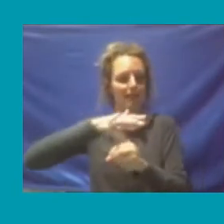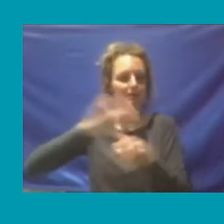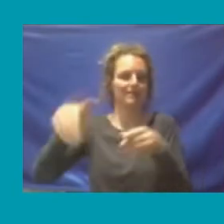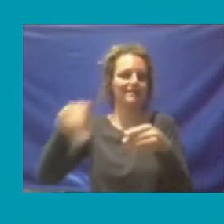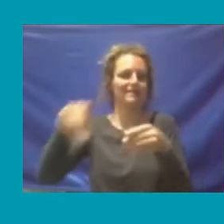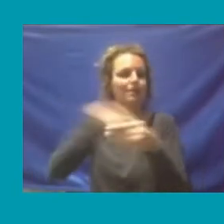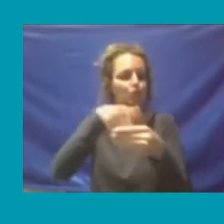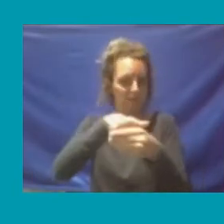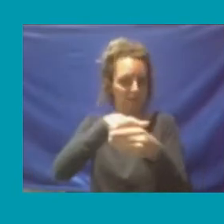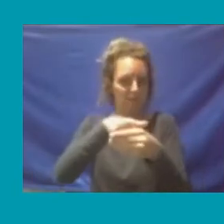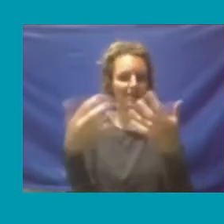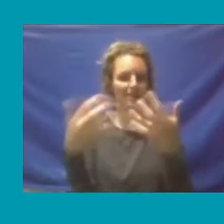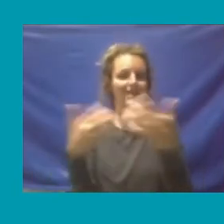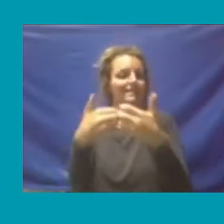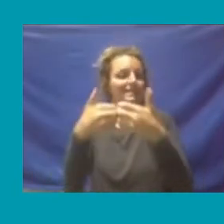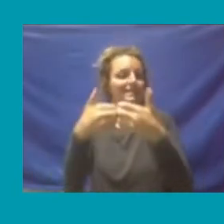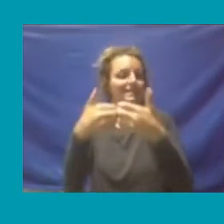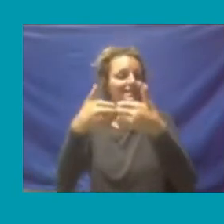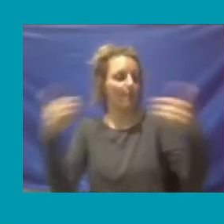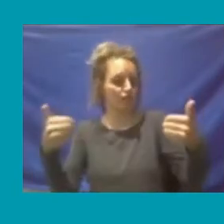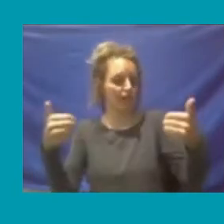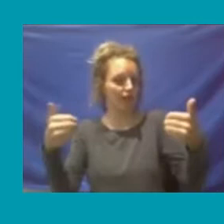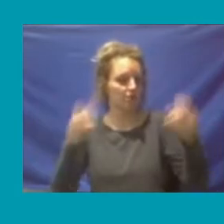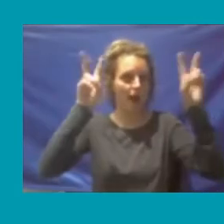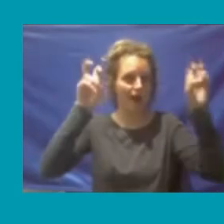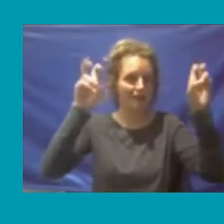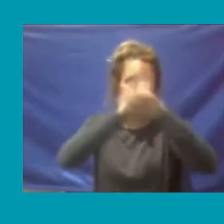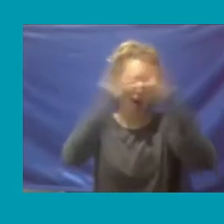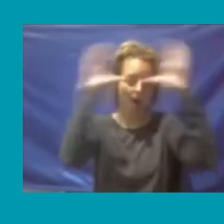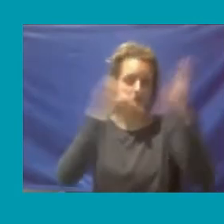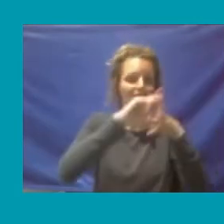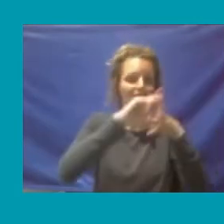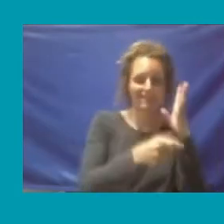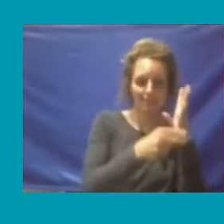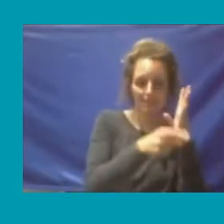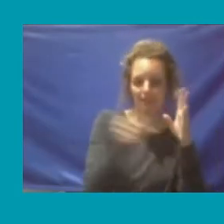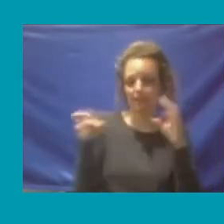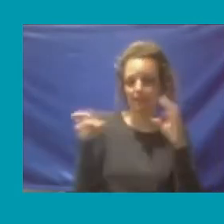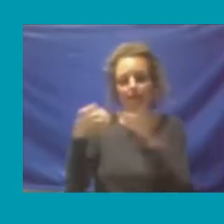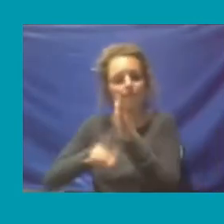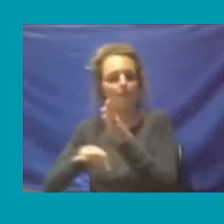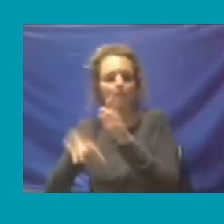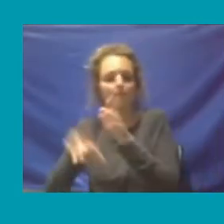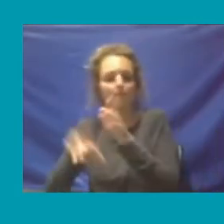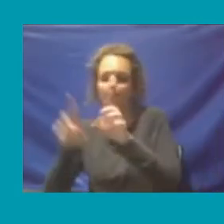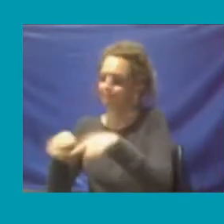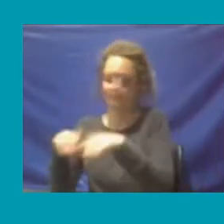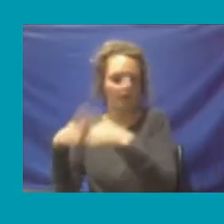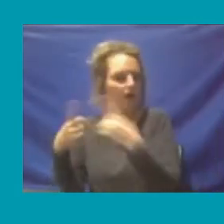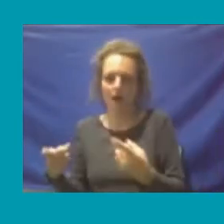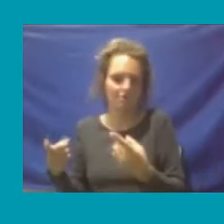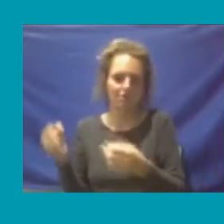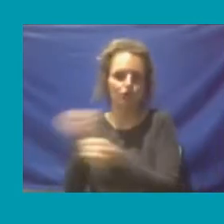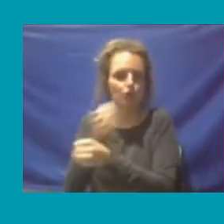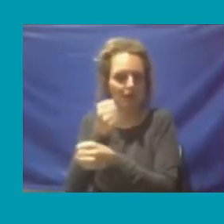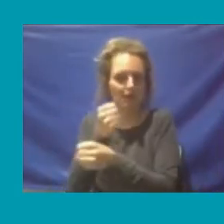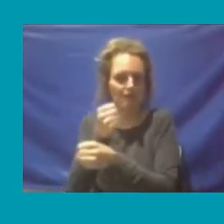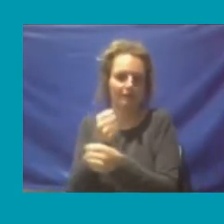and we can start putting disabled talent in careers rather than just disabled people in jobs.